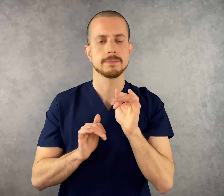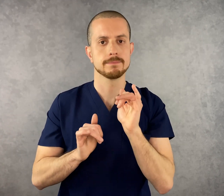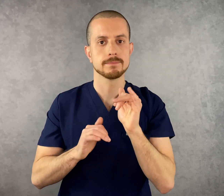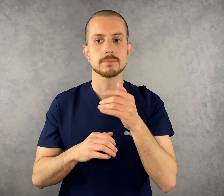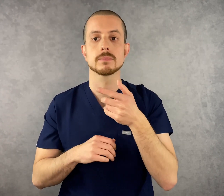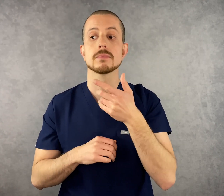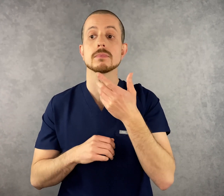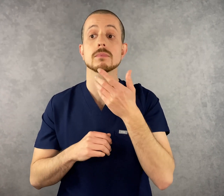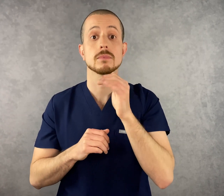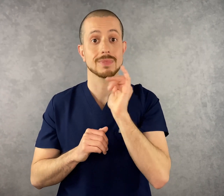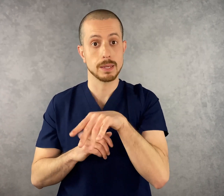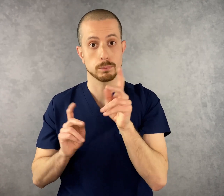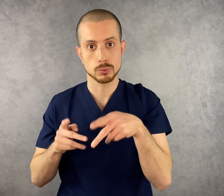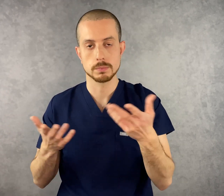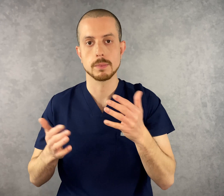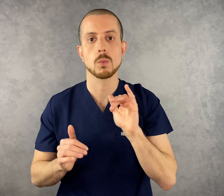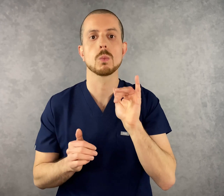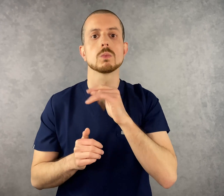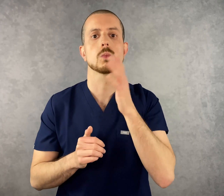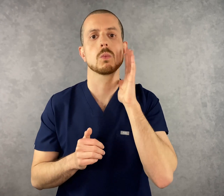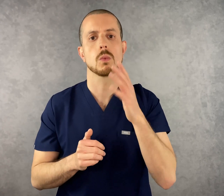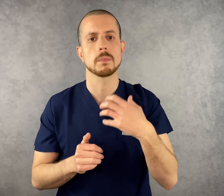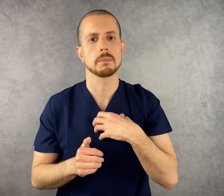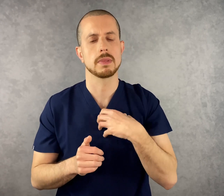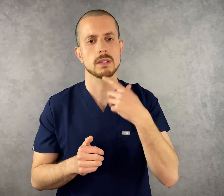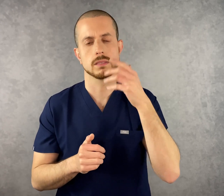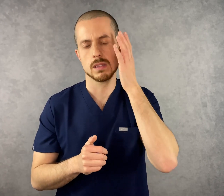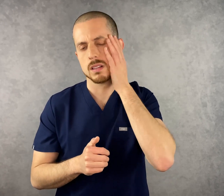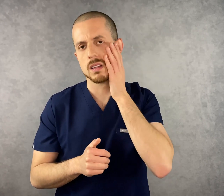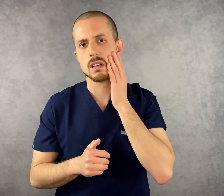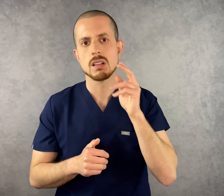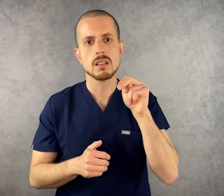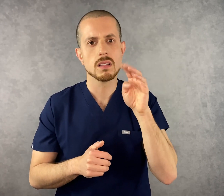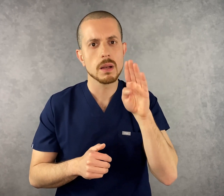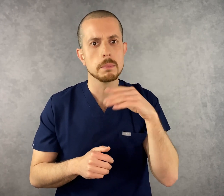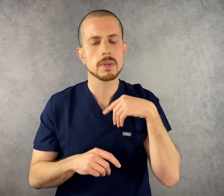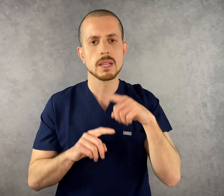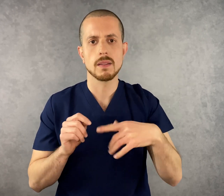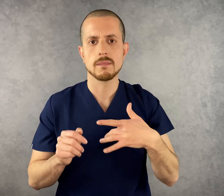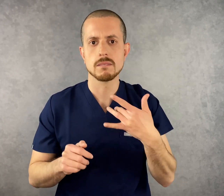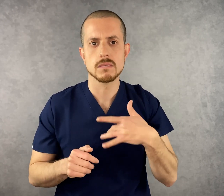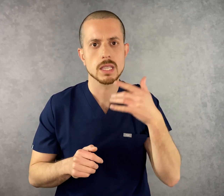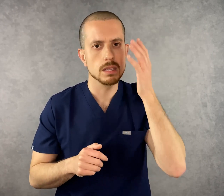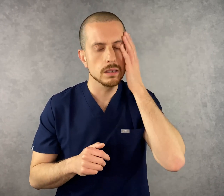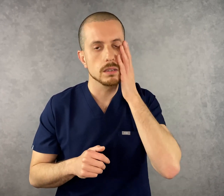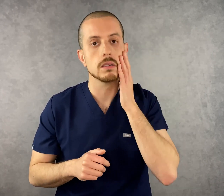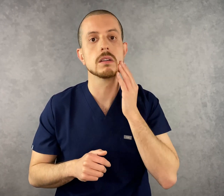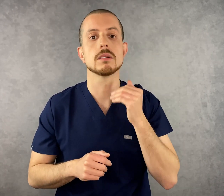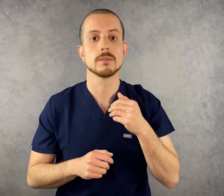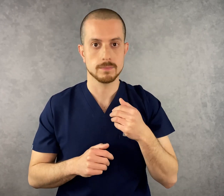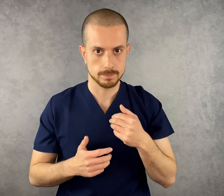This person may also complain that half of their face feels numb. They may not be able to feel one side of their face.